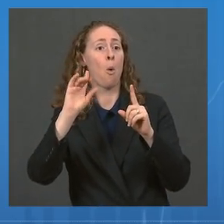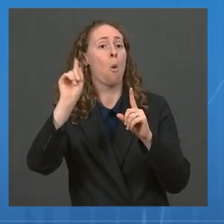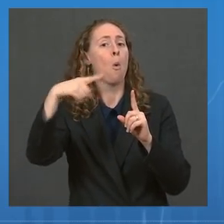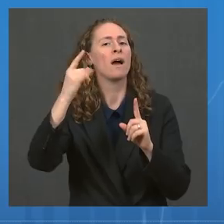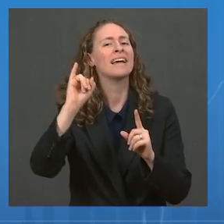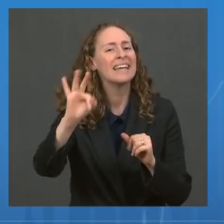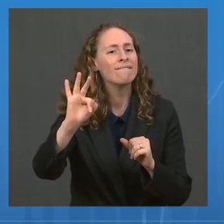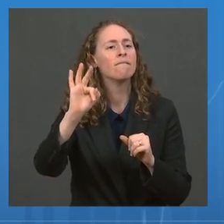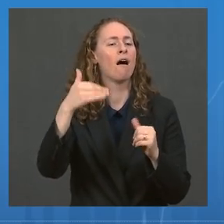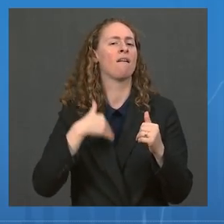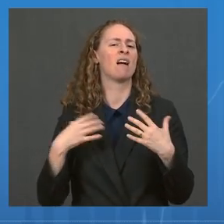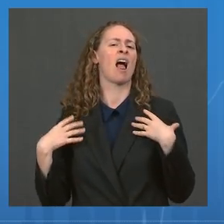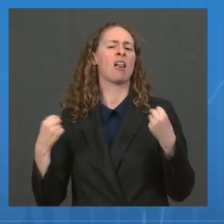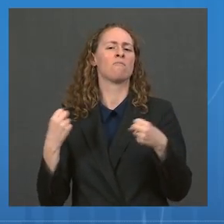Dr. Fauci: Yeah, just -- yeah, thank you, Jeff.